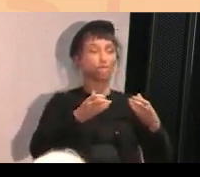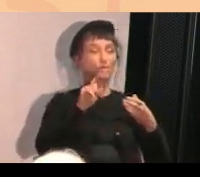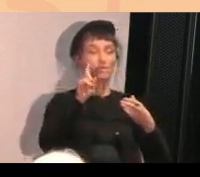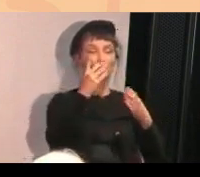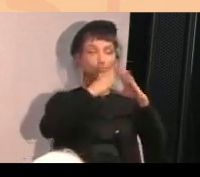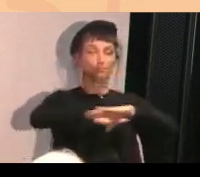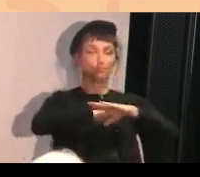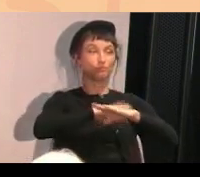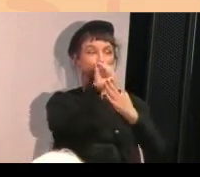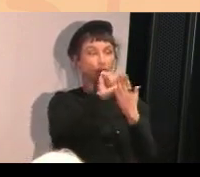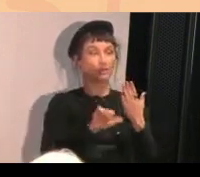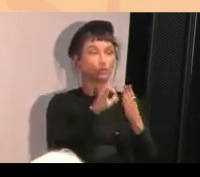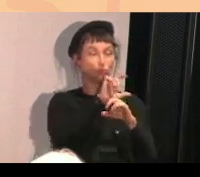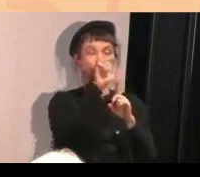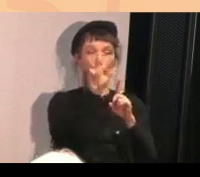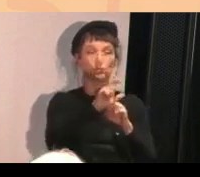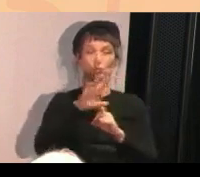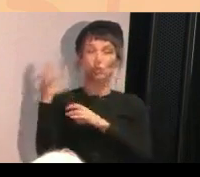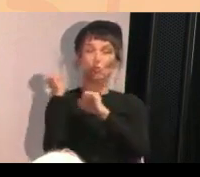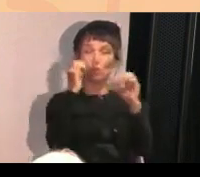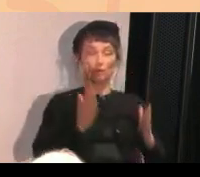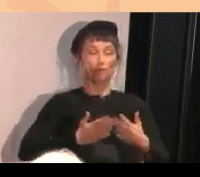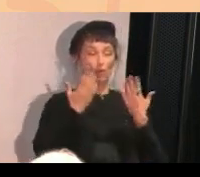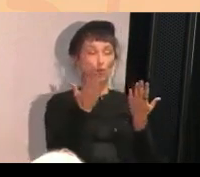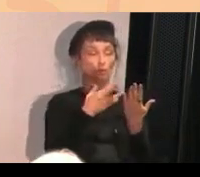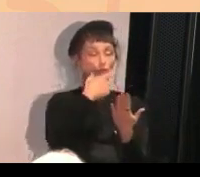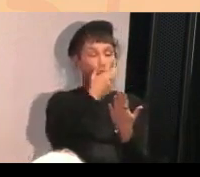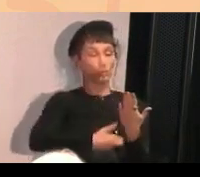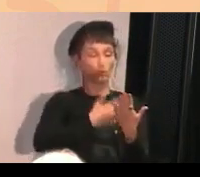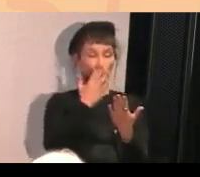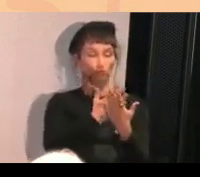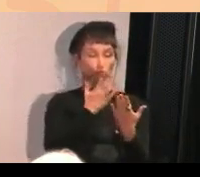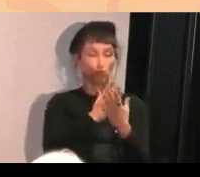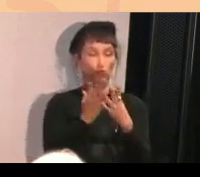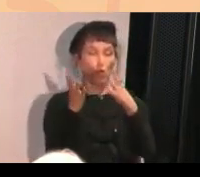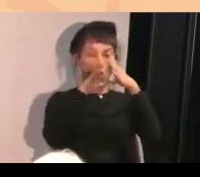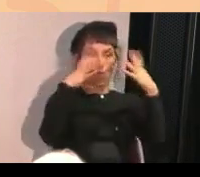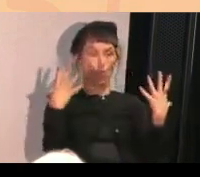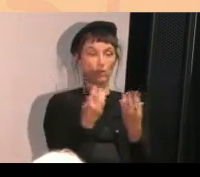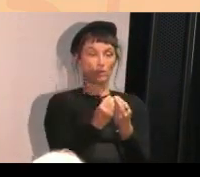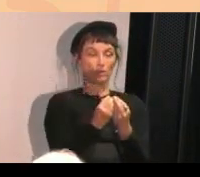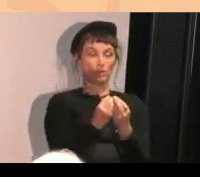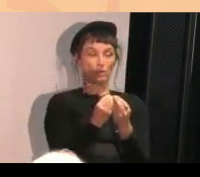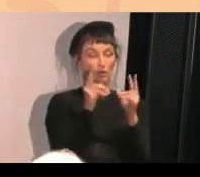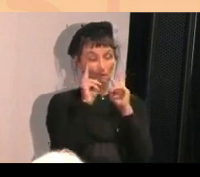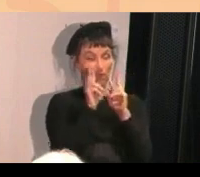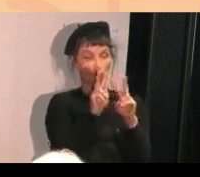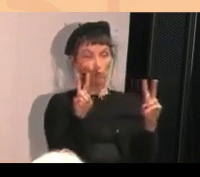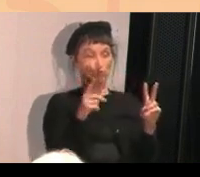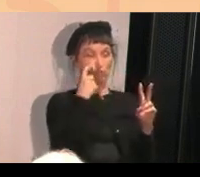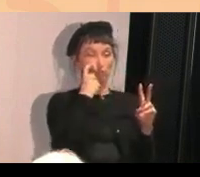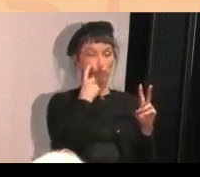the Bringing it Forward report takes a holistic view to capture intersecting areas of policy